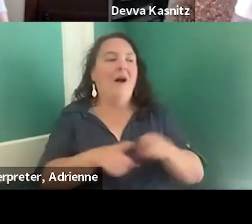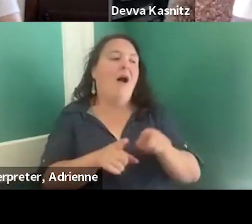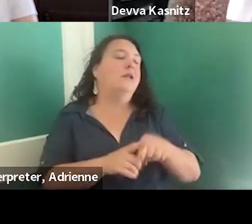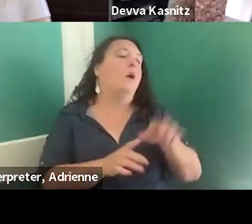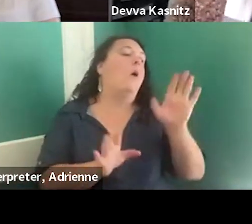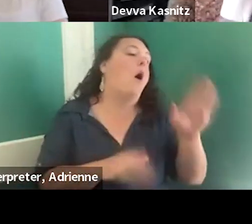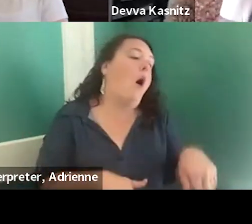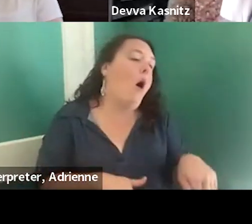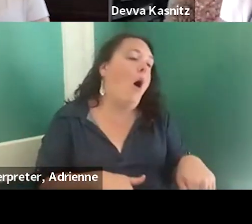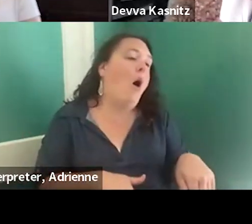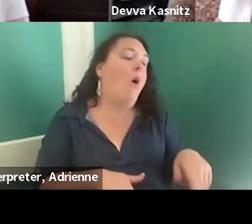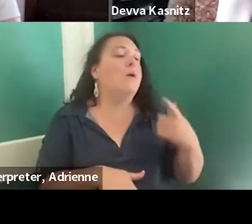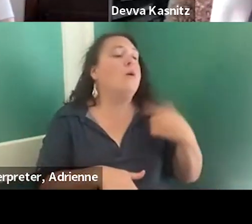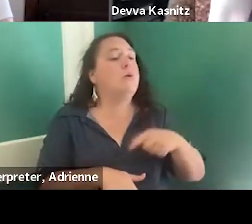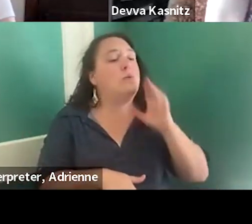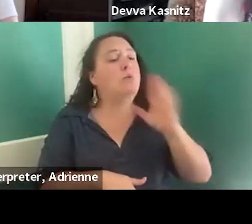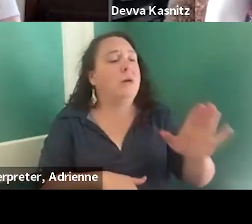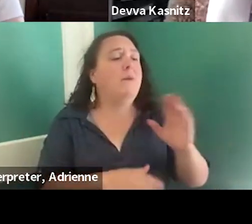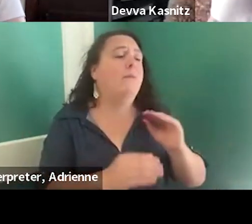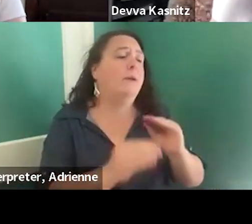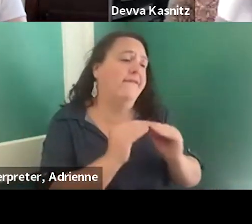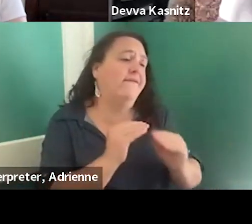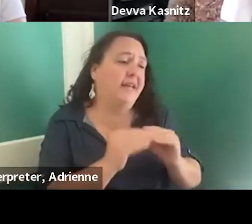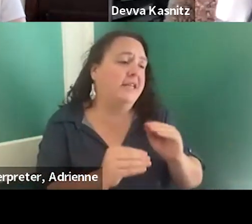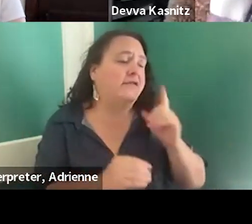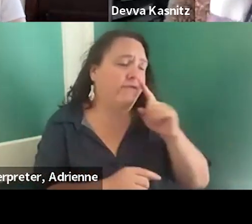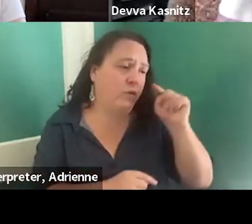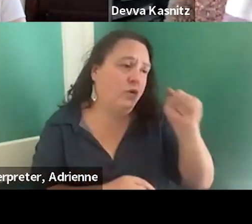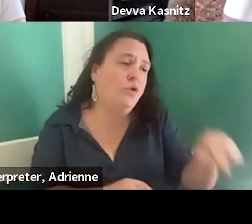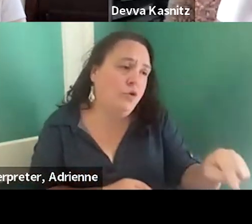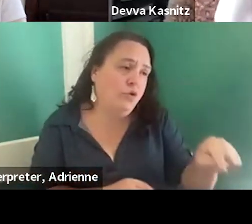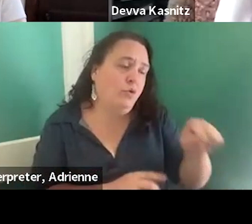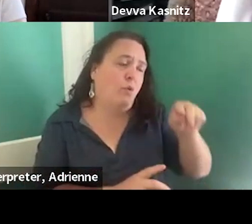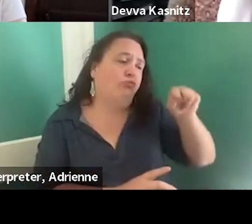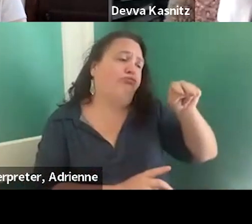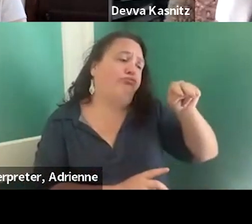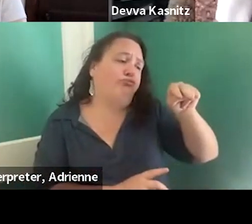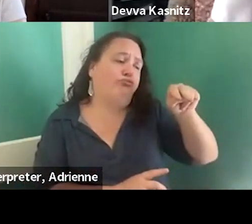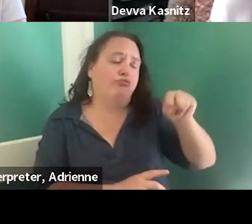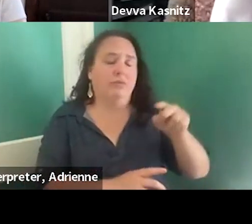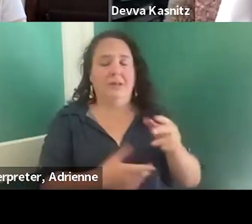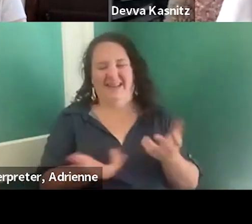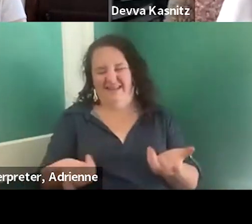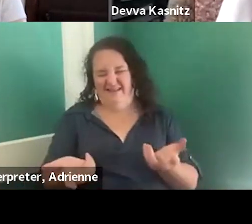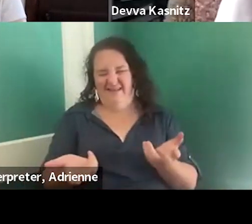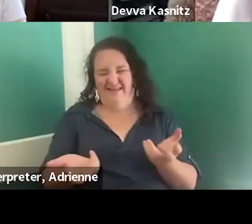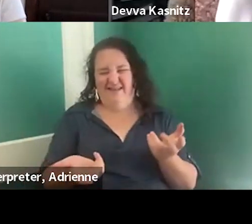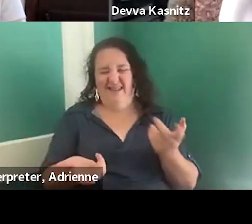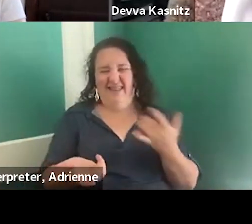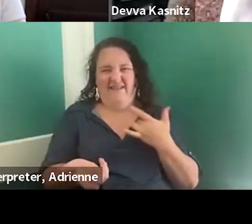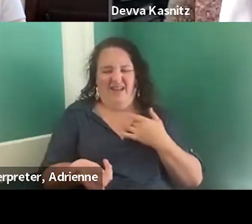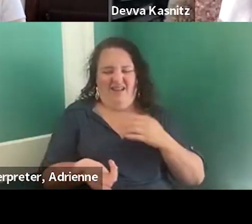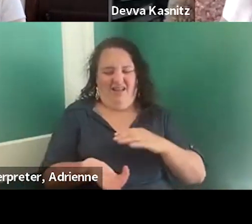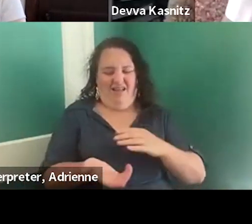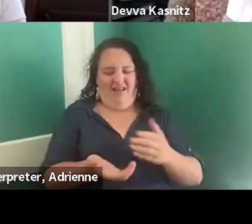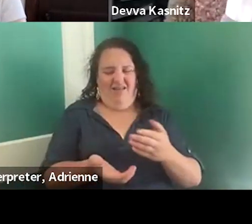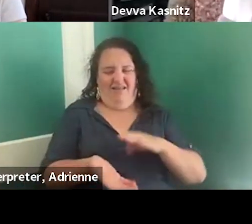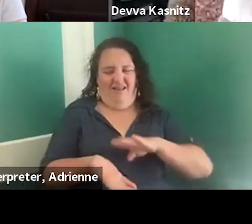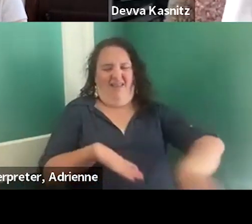if what they have to ask for is retrofit, so you're also alienating your consumers. If they can't use the device and then you make some sort